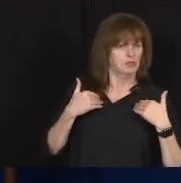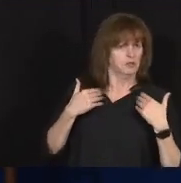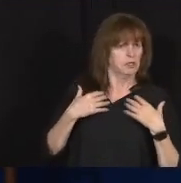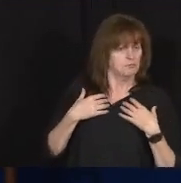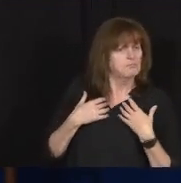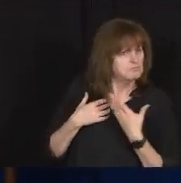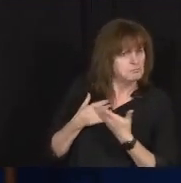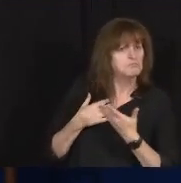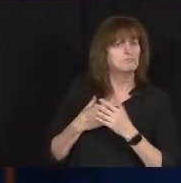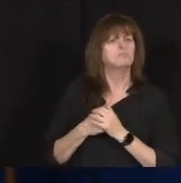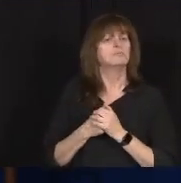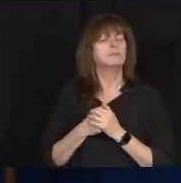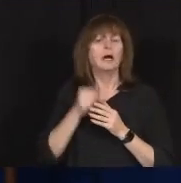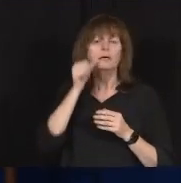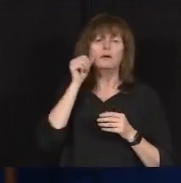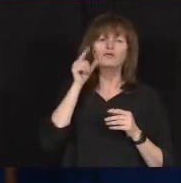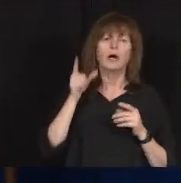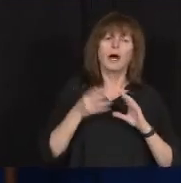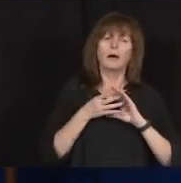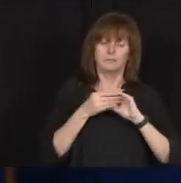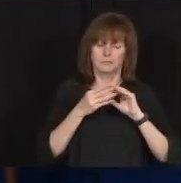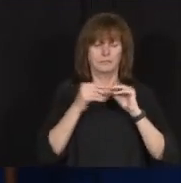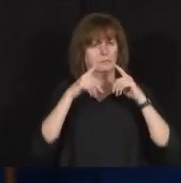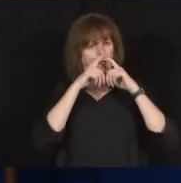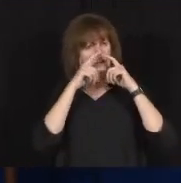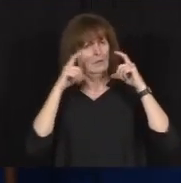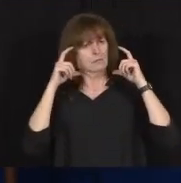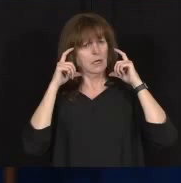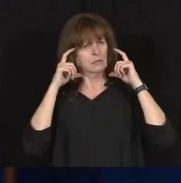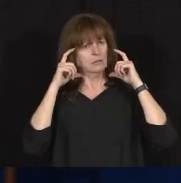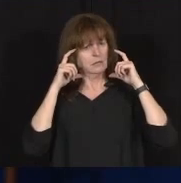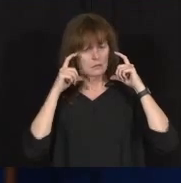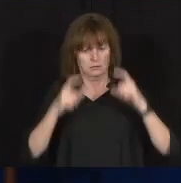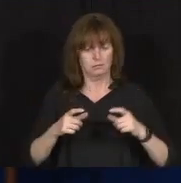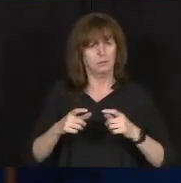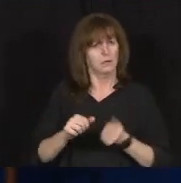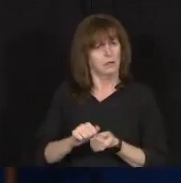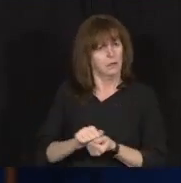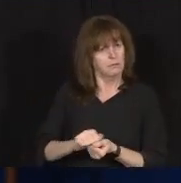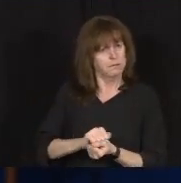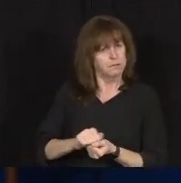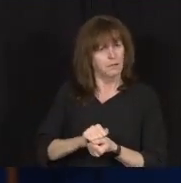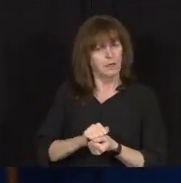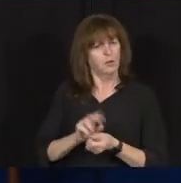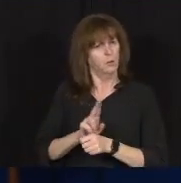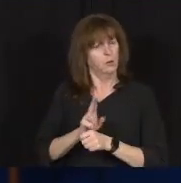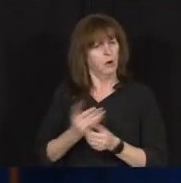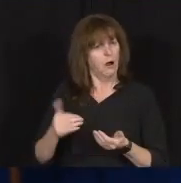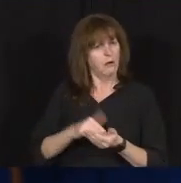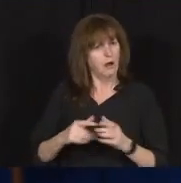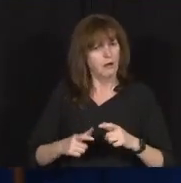I wanted to revisit something you suggest about sanitizing masks for reuse. C an you tell us how serious